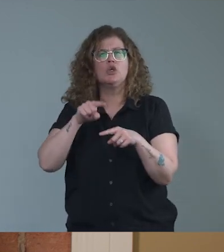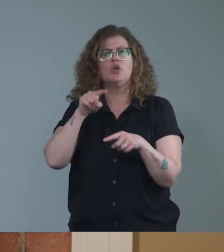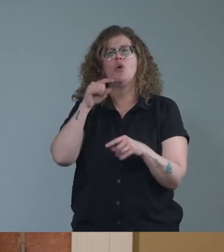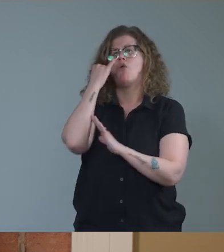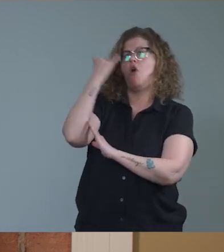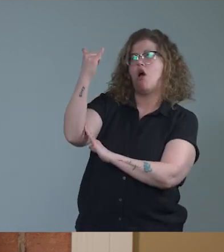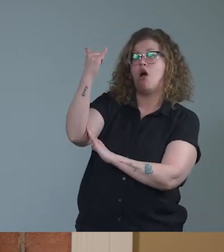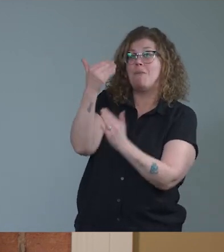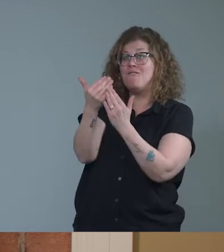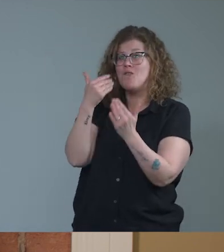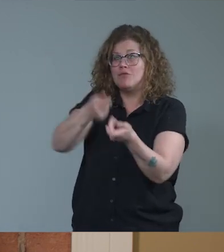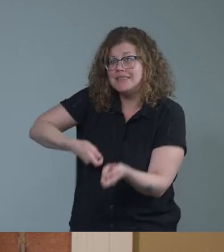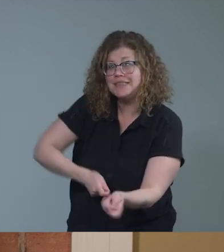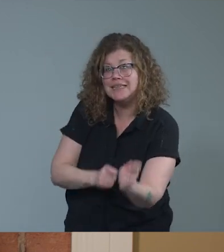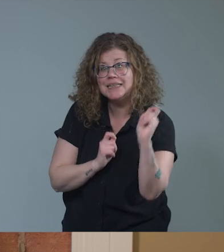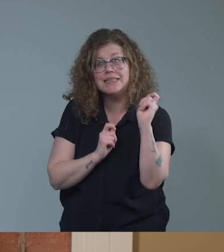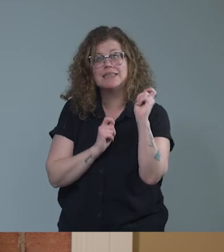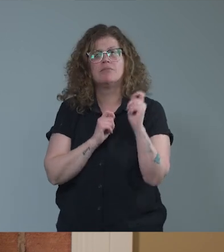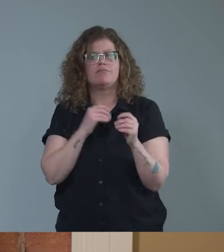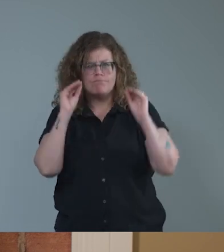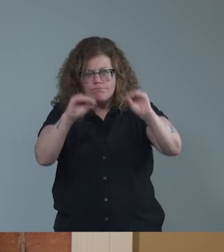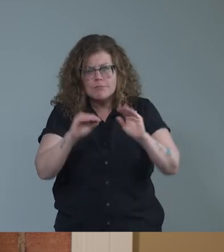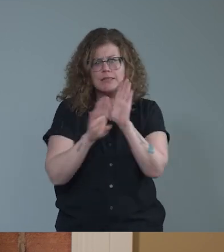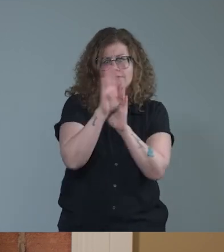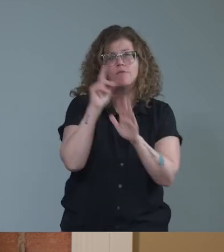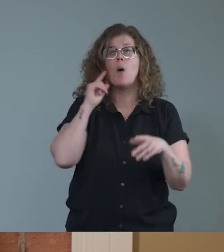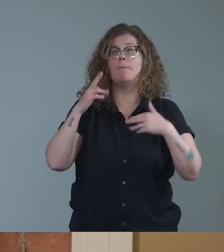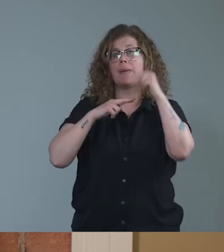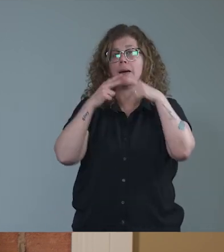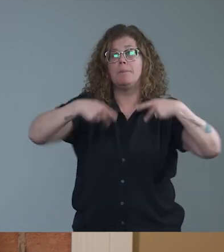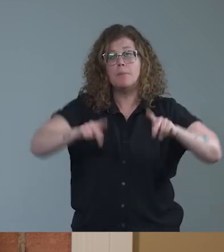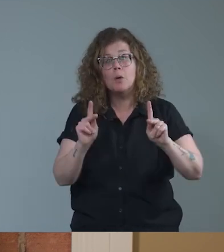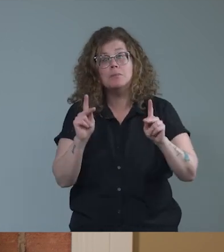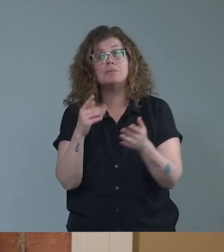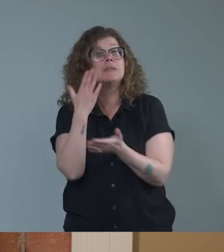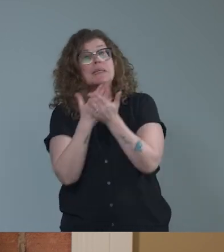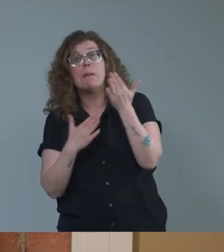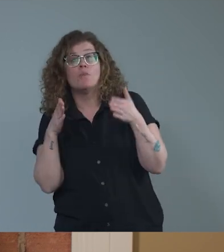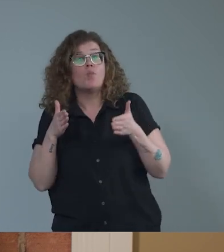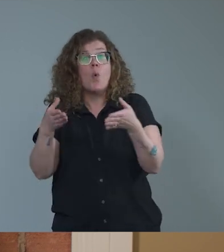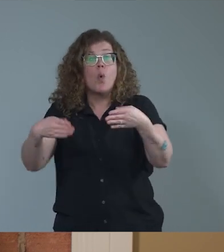permits, maybe some road closure permits, which cost money. You want to have any waivers for any volunteers or mentees